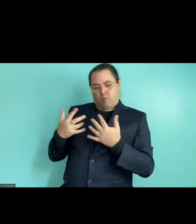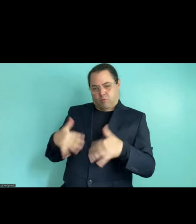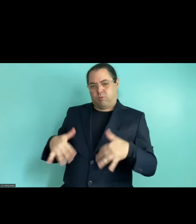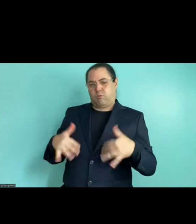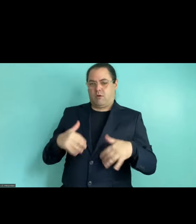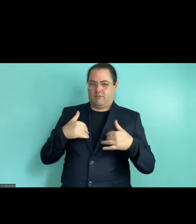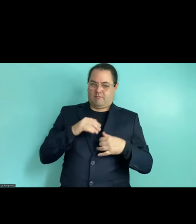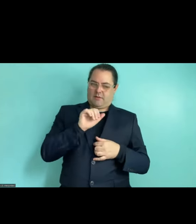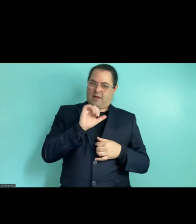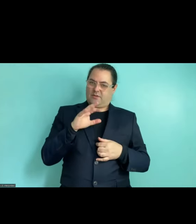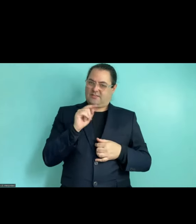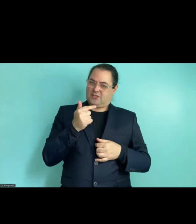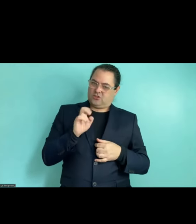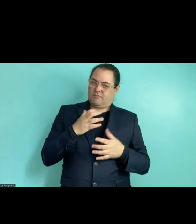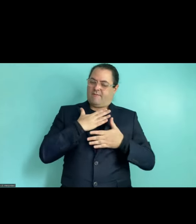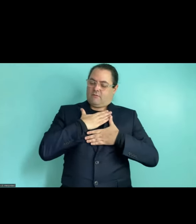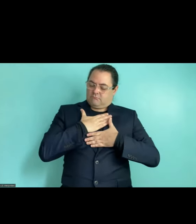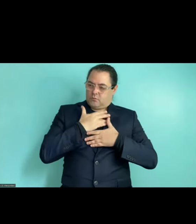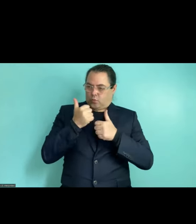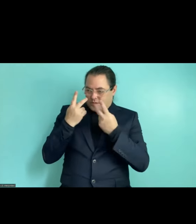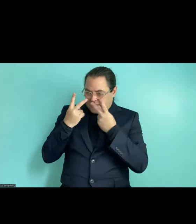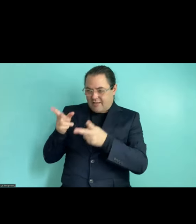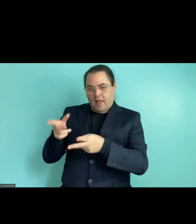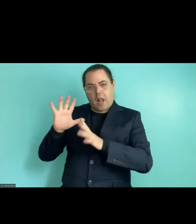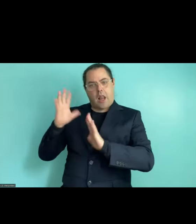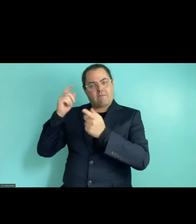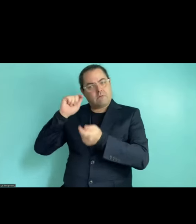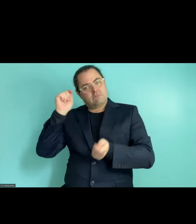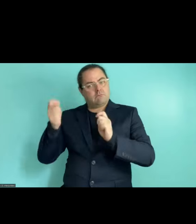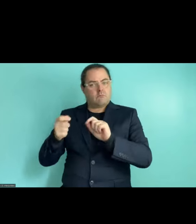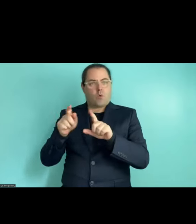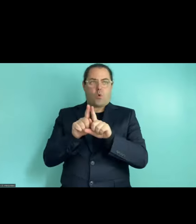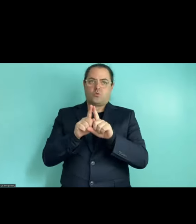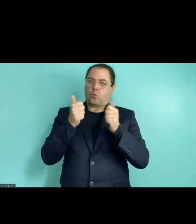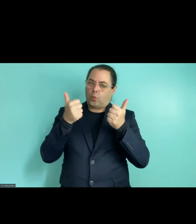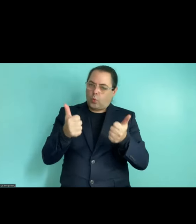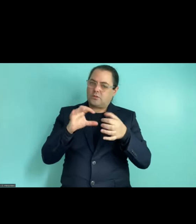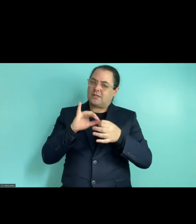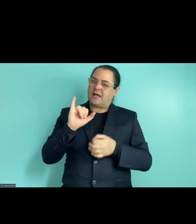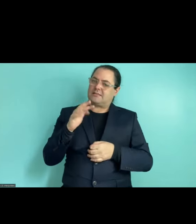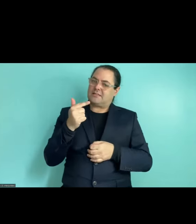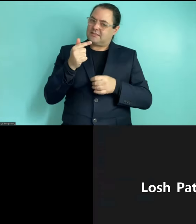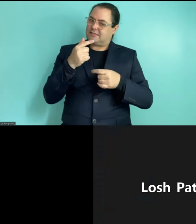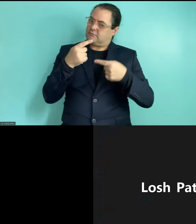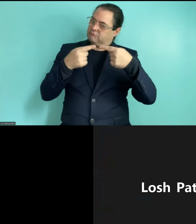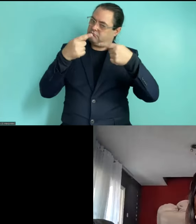or Africa, continue to touch people's lives and to be competitive in the ICT sector.